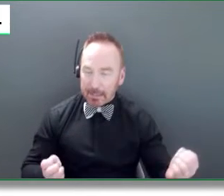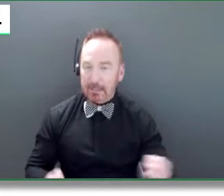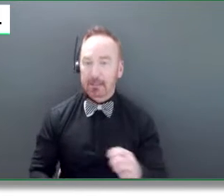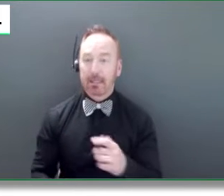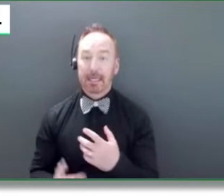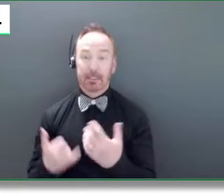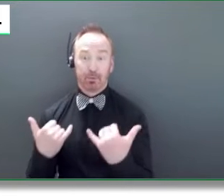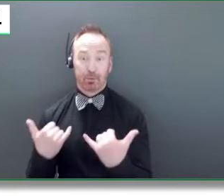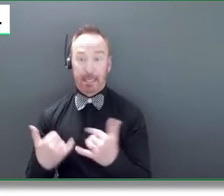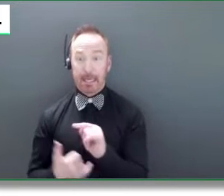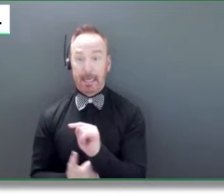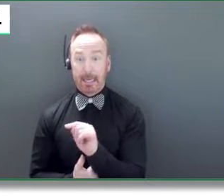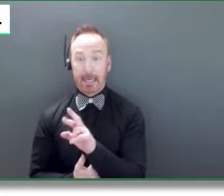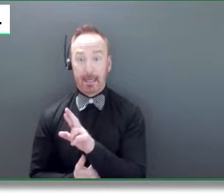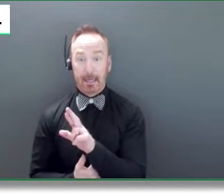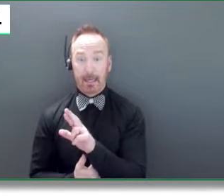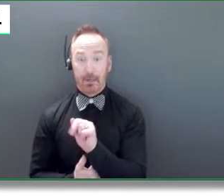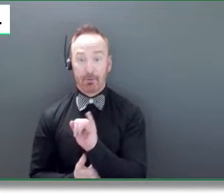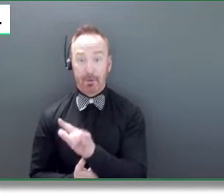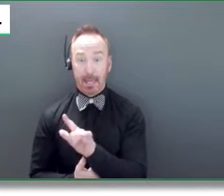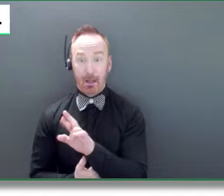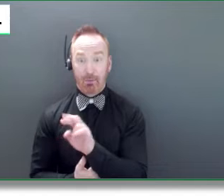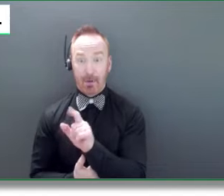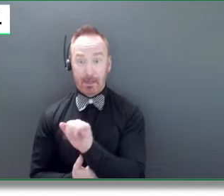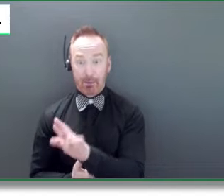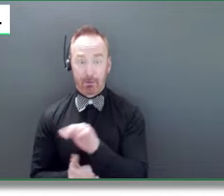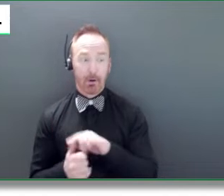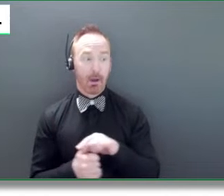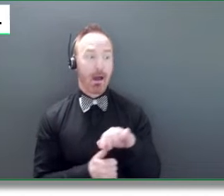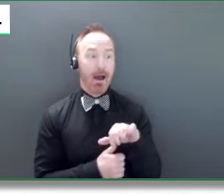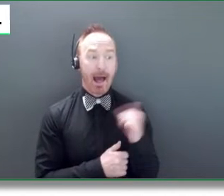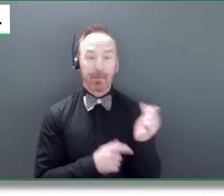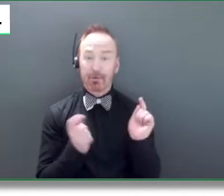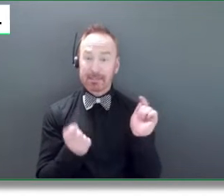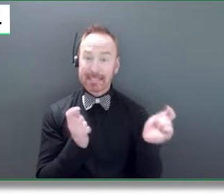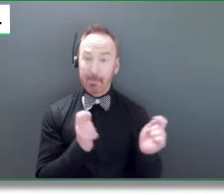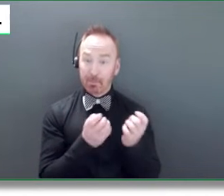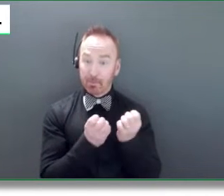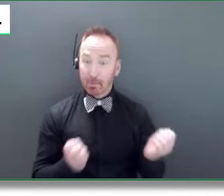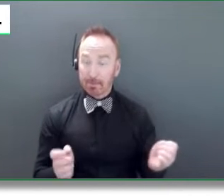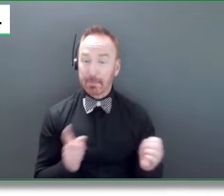that we heard about is a similar, offer similar abilities to get people